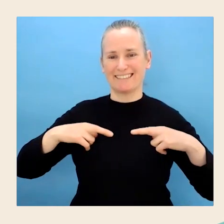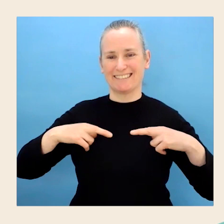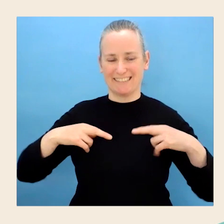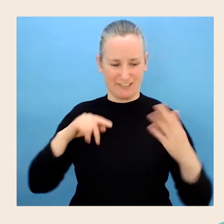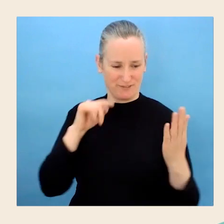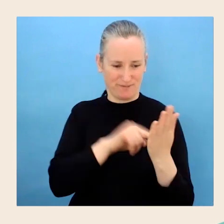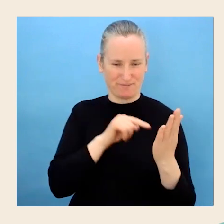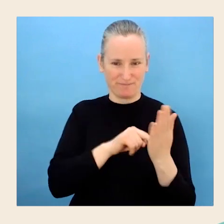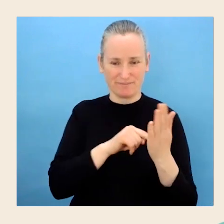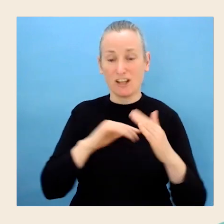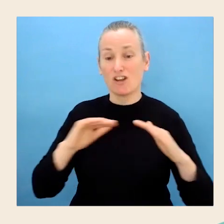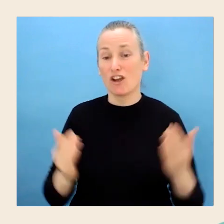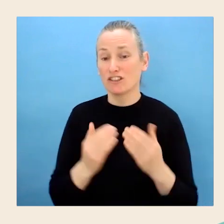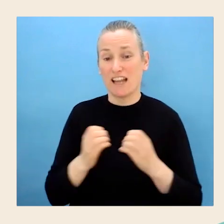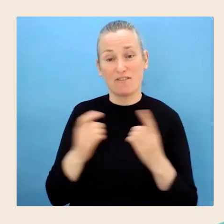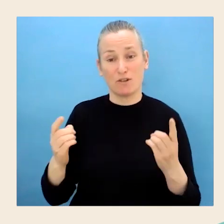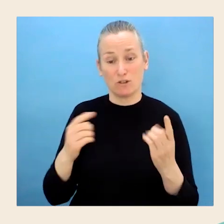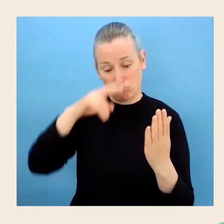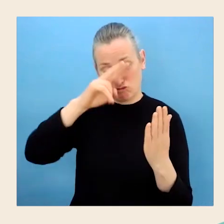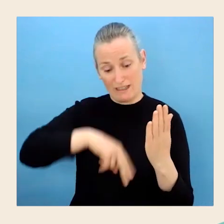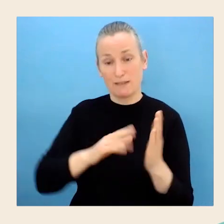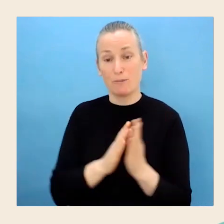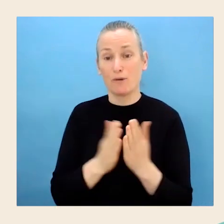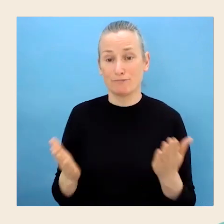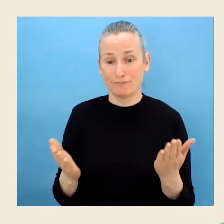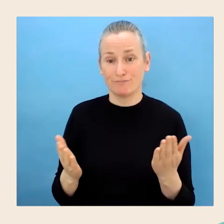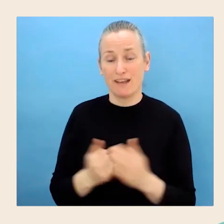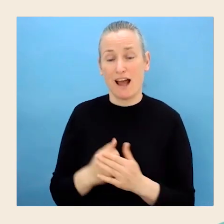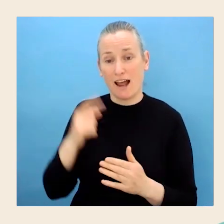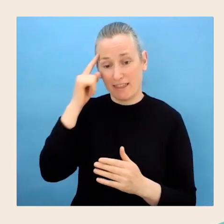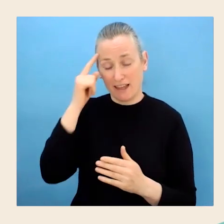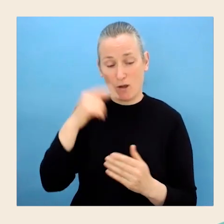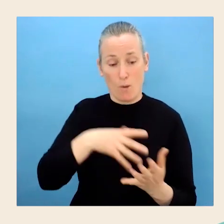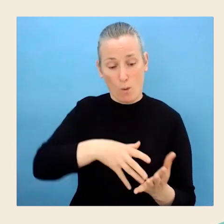Because I think that you will be a richer person for having done so.